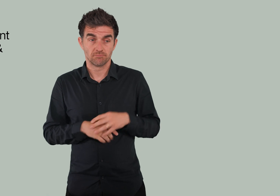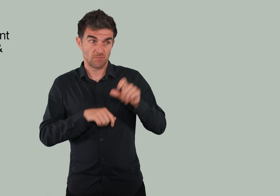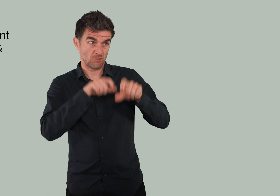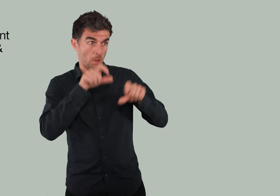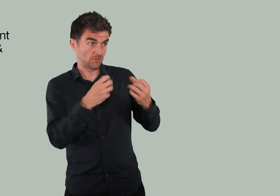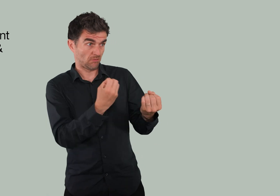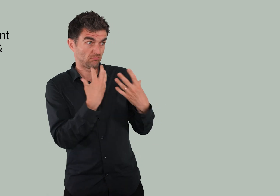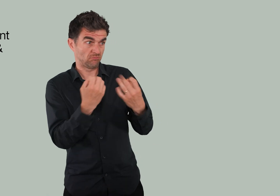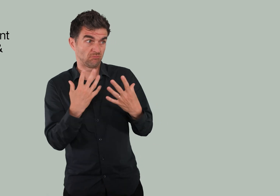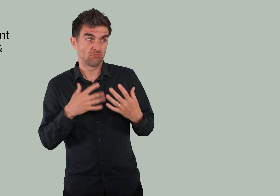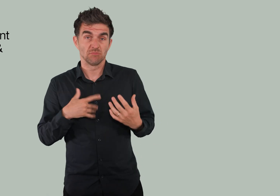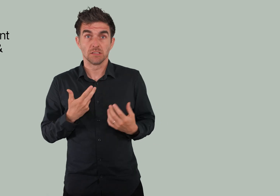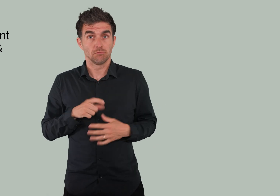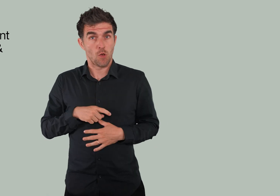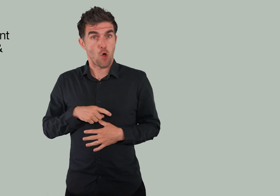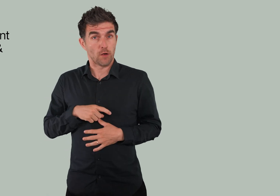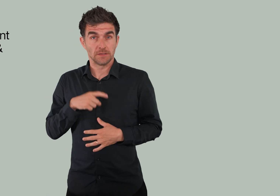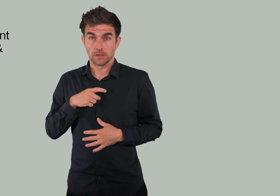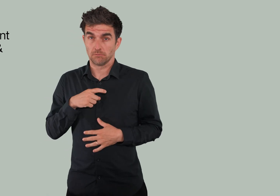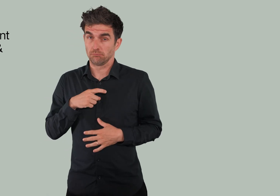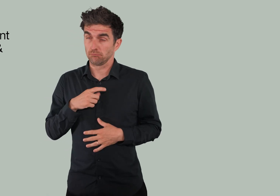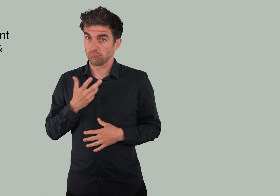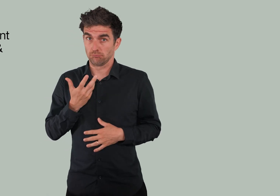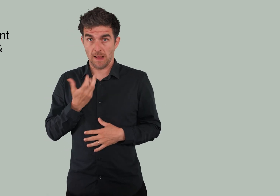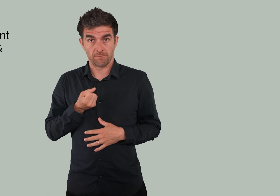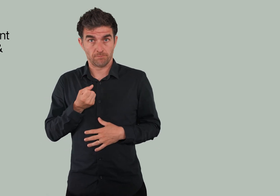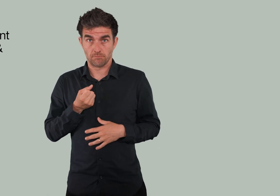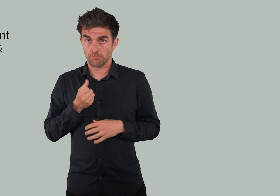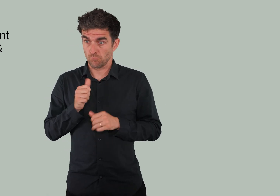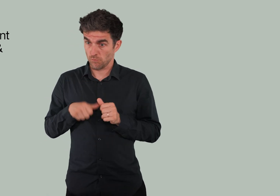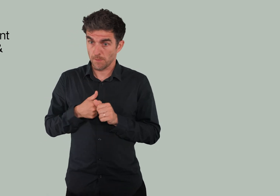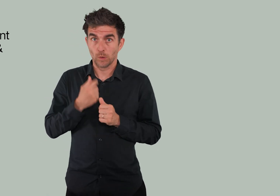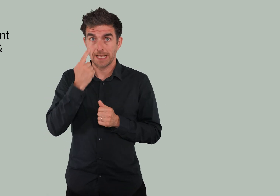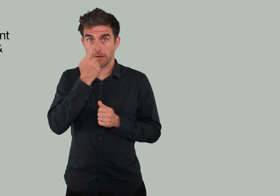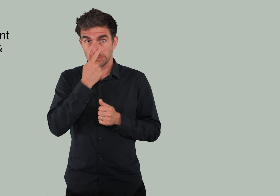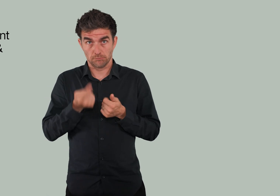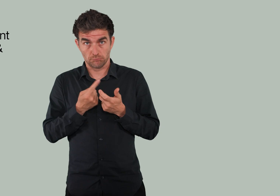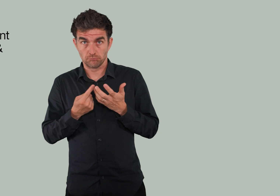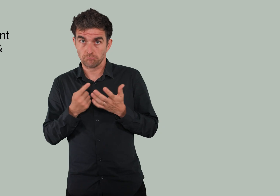6.43 Customers who are confident that they have supporting evidence for